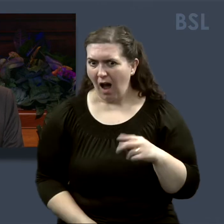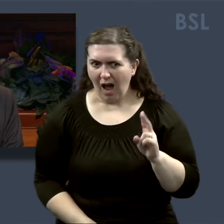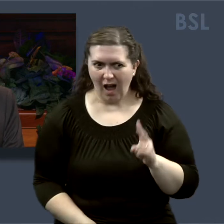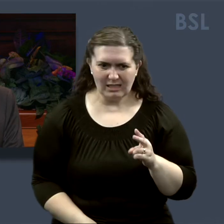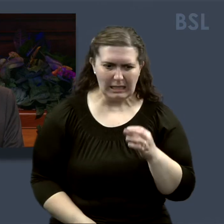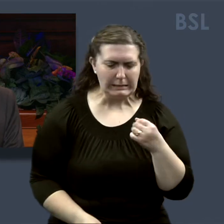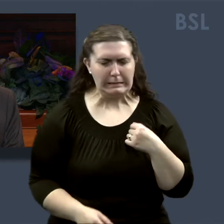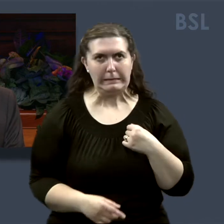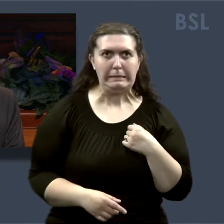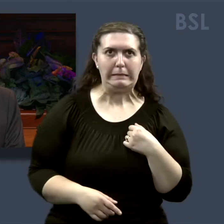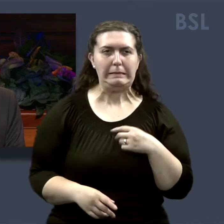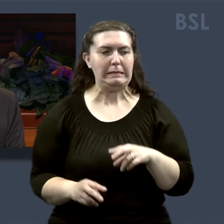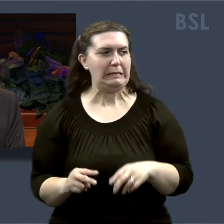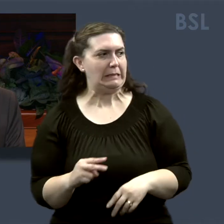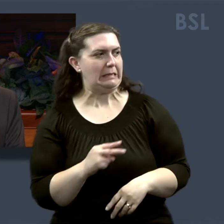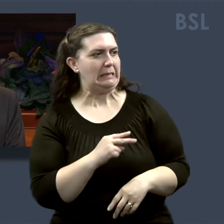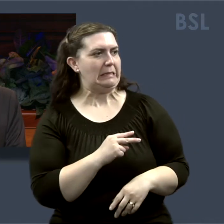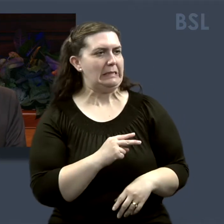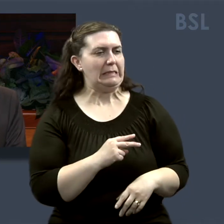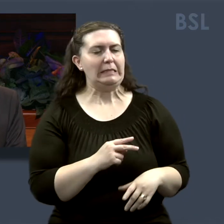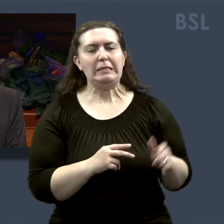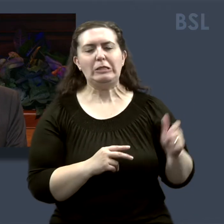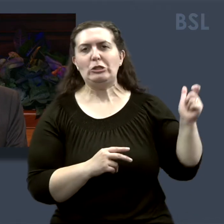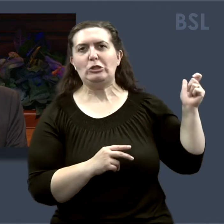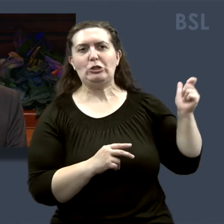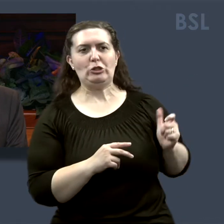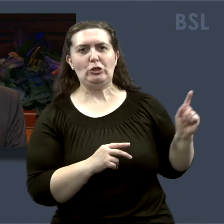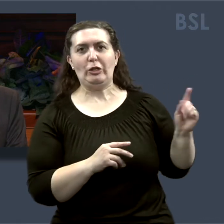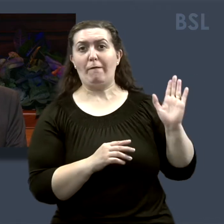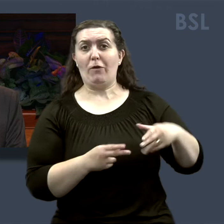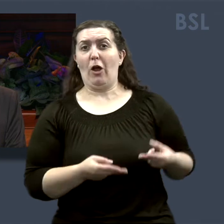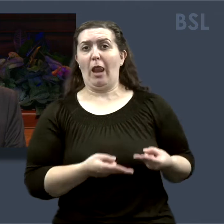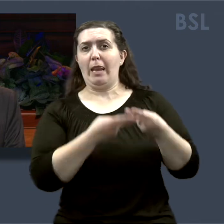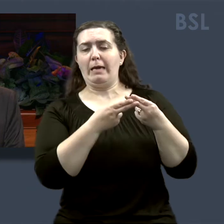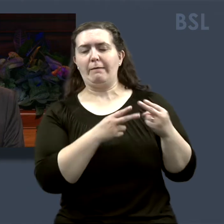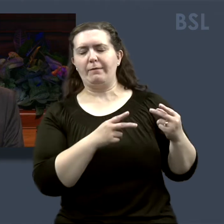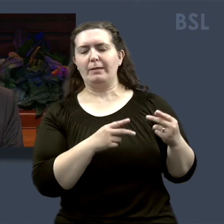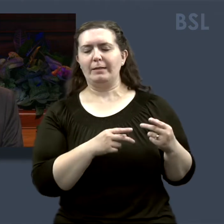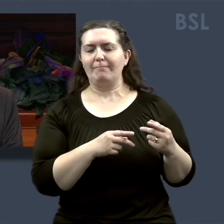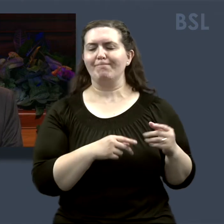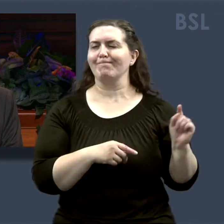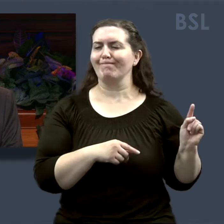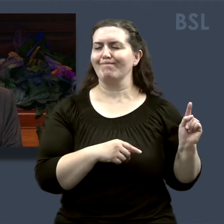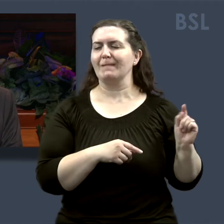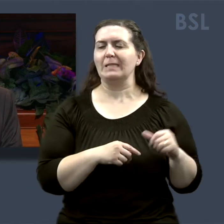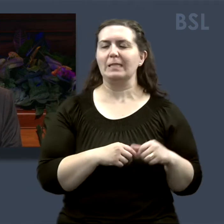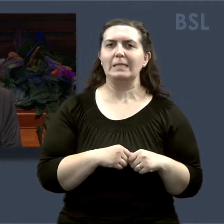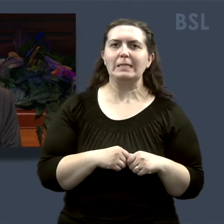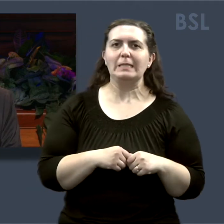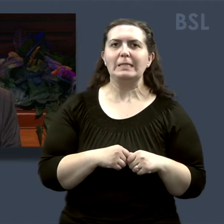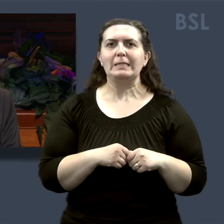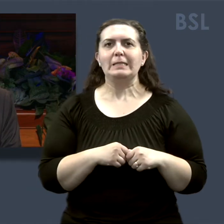“Oh no. Not again. I turned to see another student who had been in the elevator with me, Christopher.